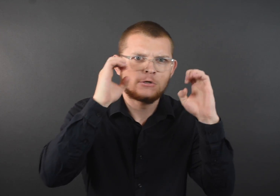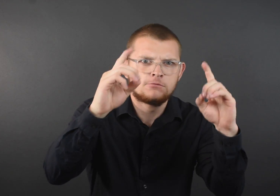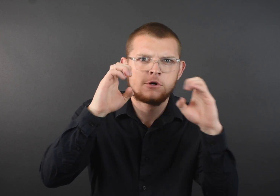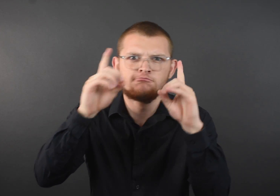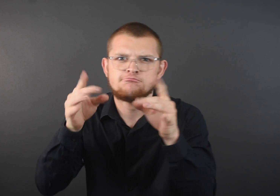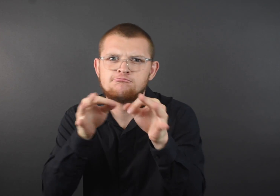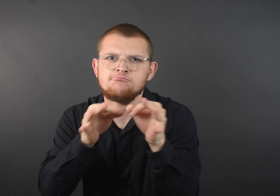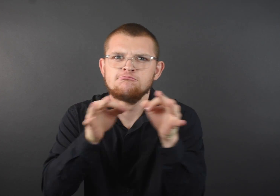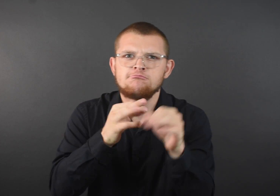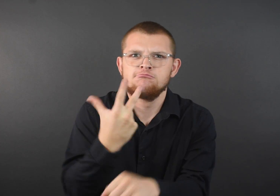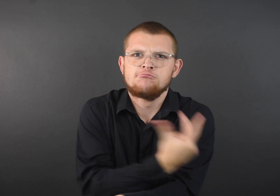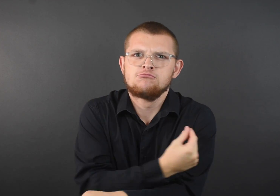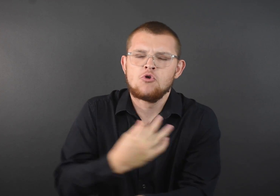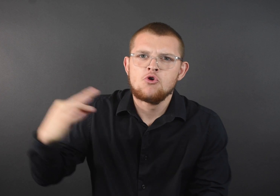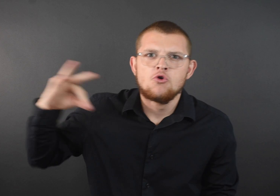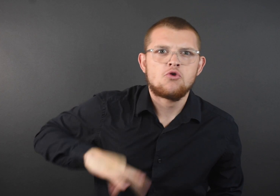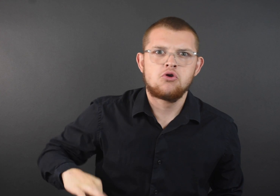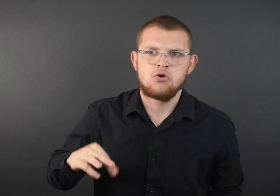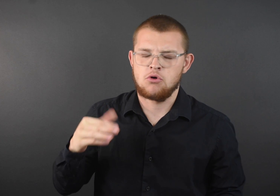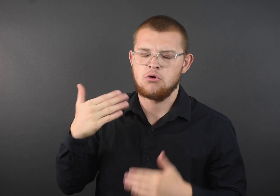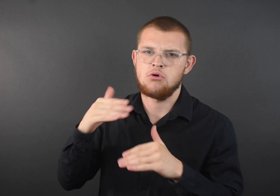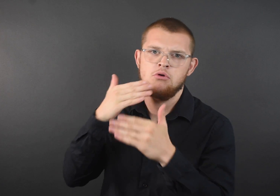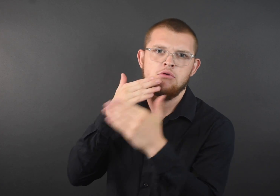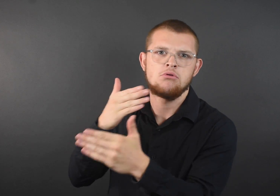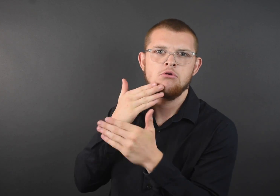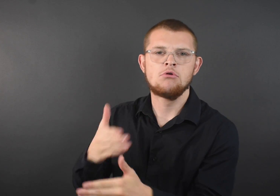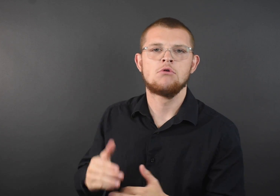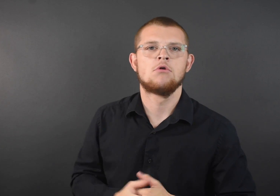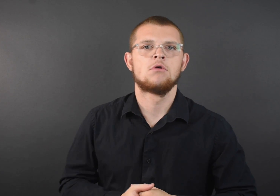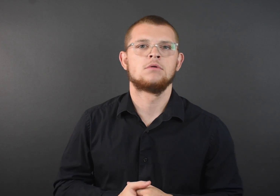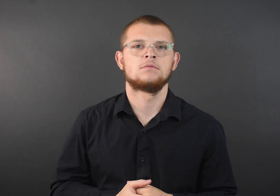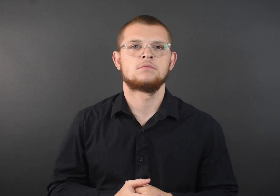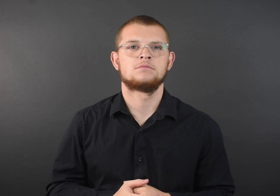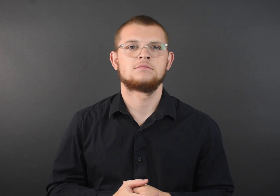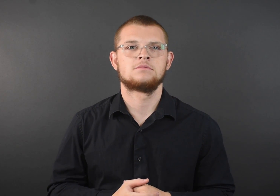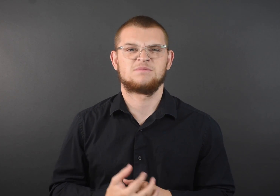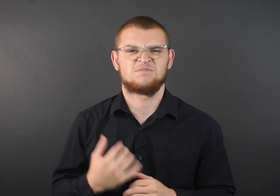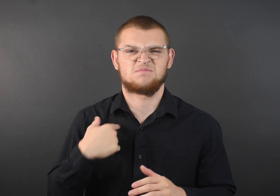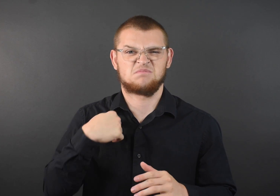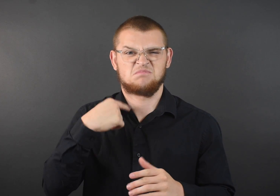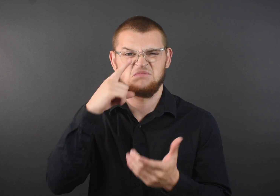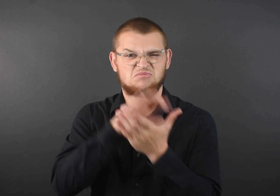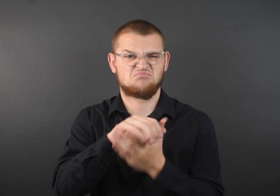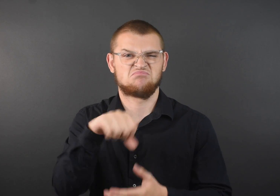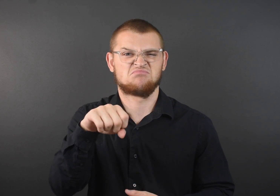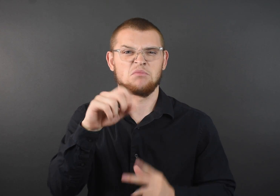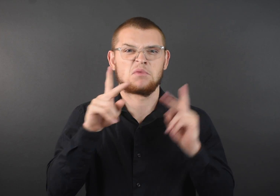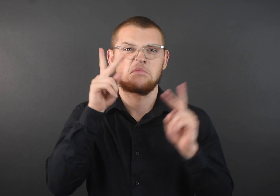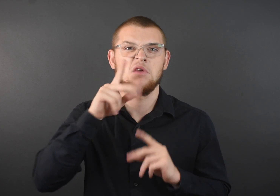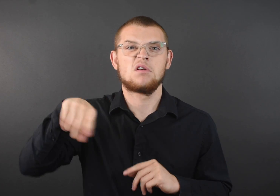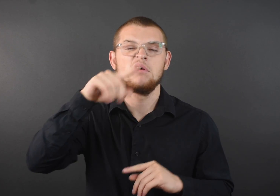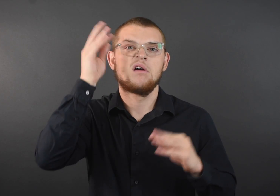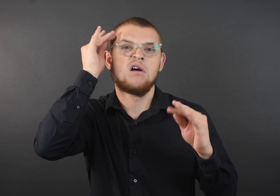"I think people's minds are being changed," she said. "We want to give people every opportunity to be vaccinated. If you can't